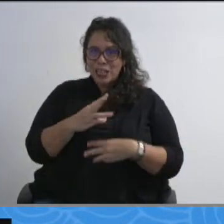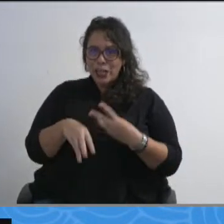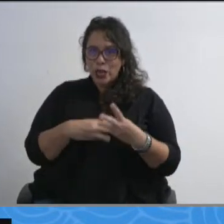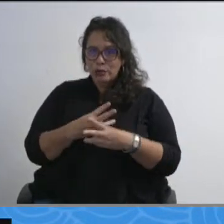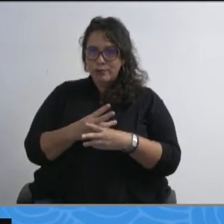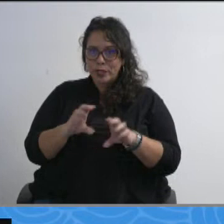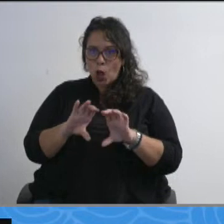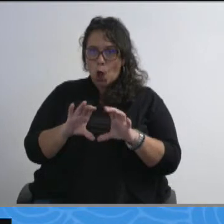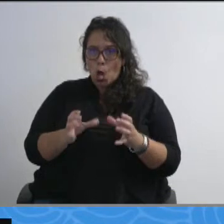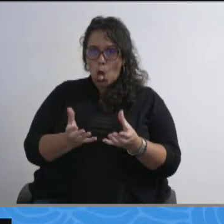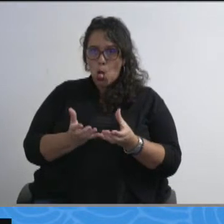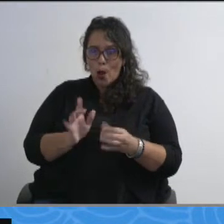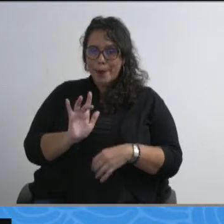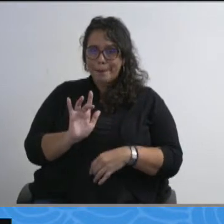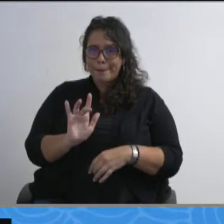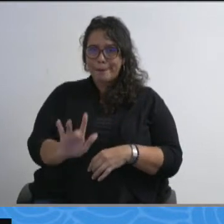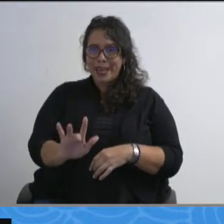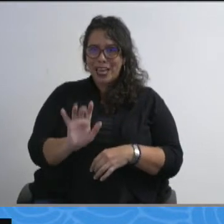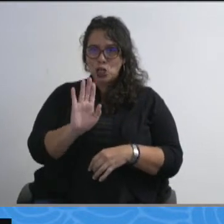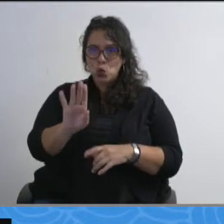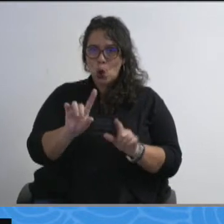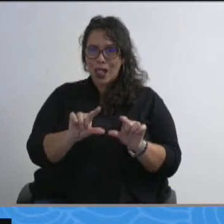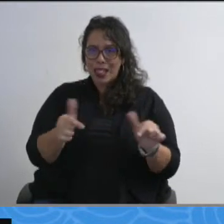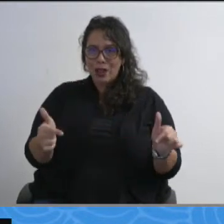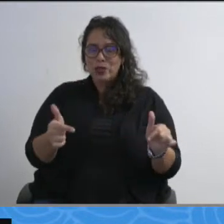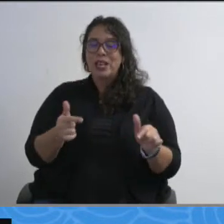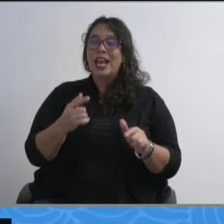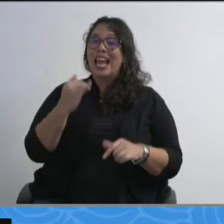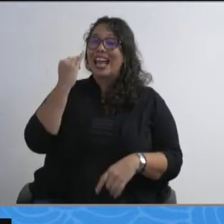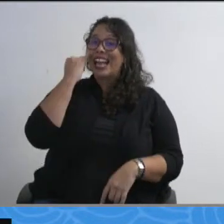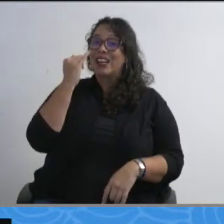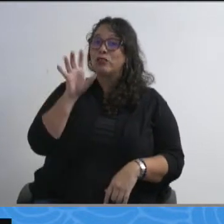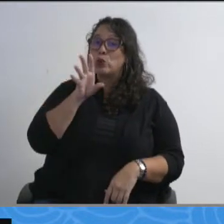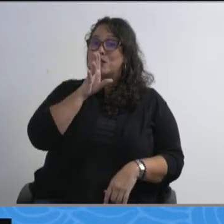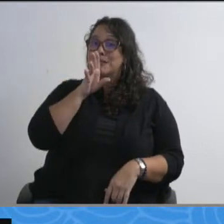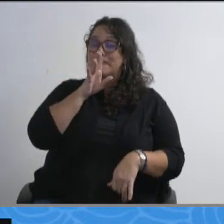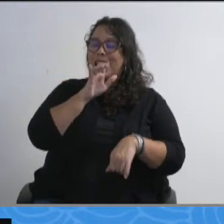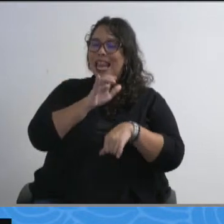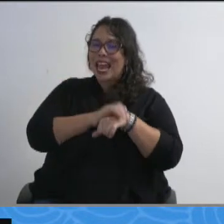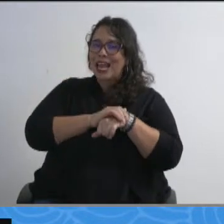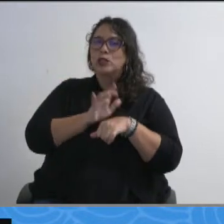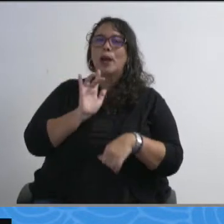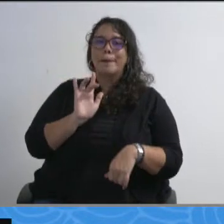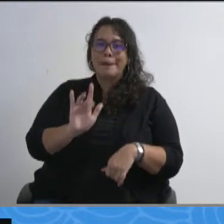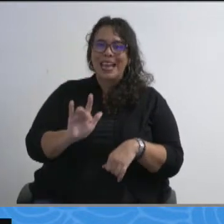I recommend that you select English as well, so you can drown out the other channels.